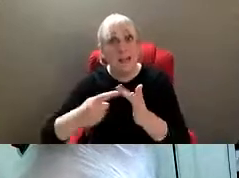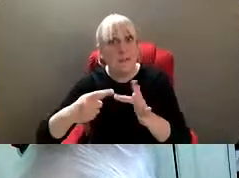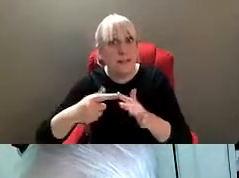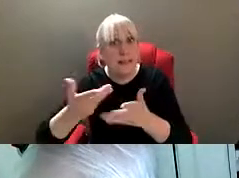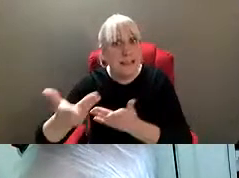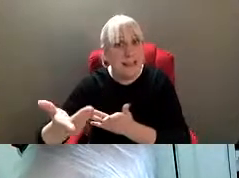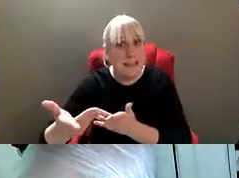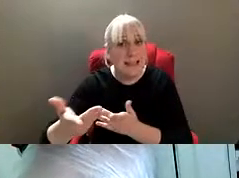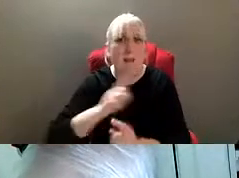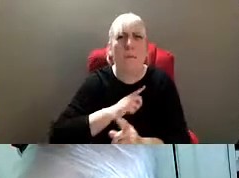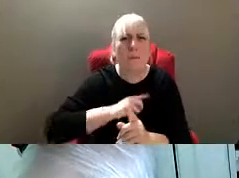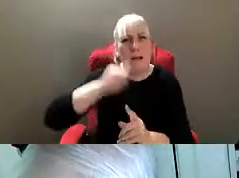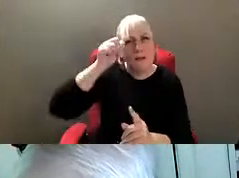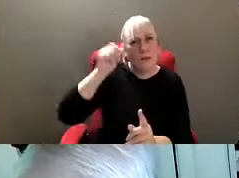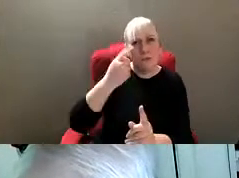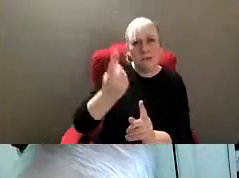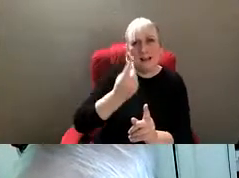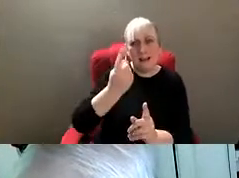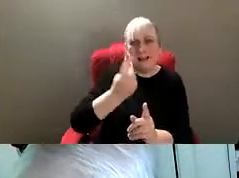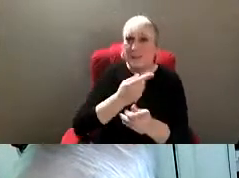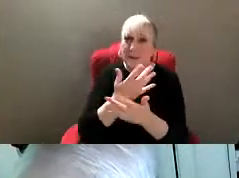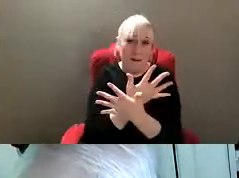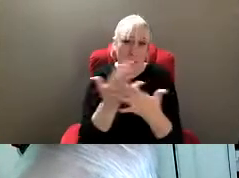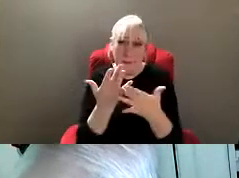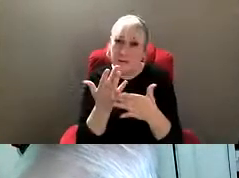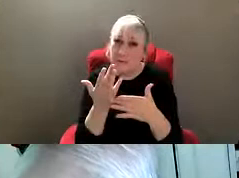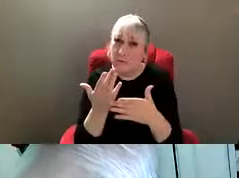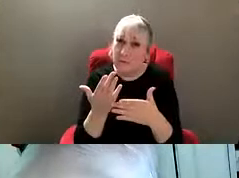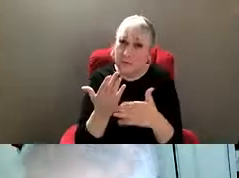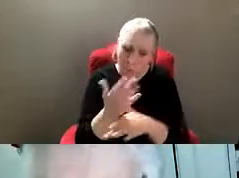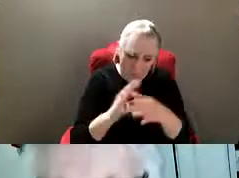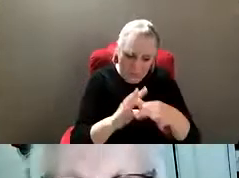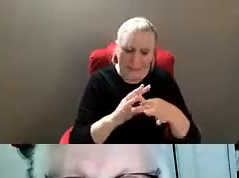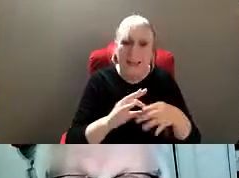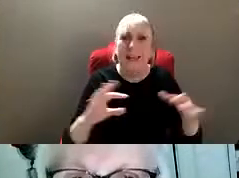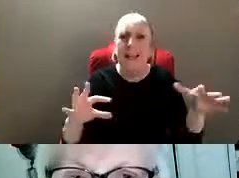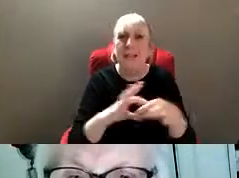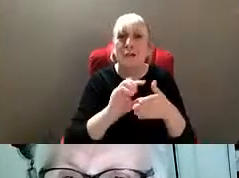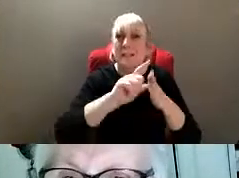doing a lot of work with you know disabled cycling and then you've been sharing a lot of lifestyle